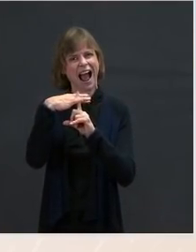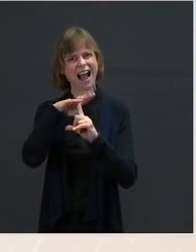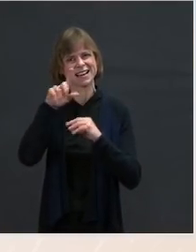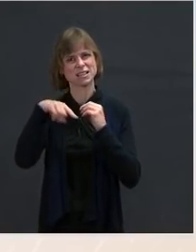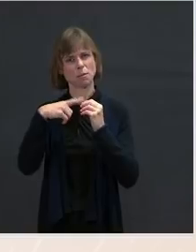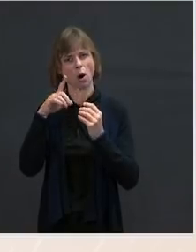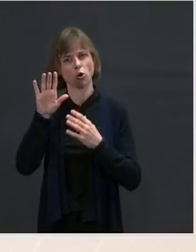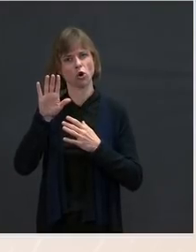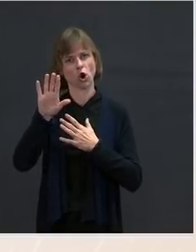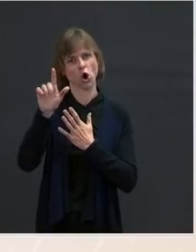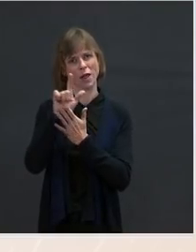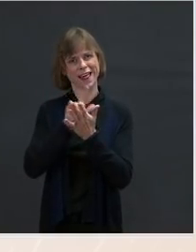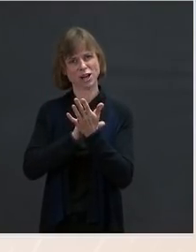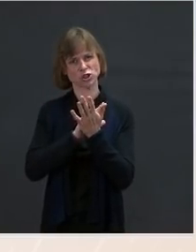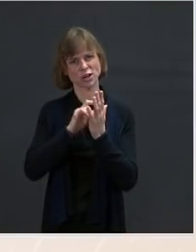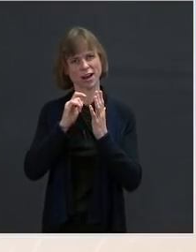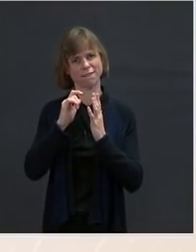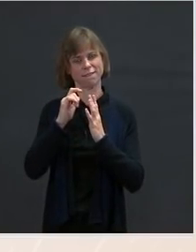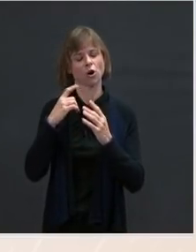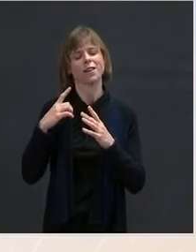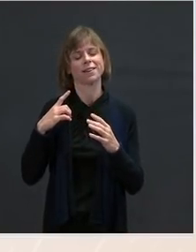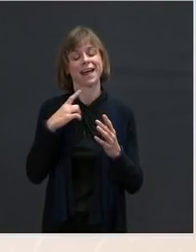that will face an uphill battle in Congress, do you risk --